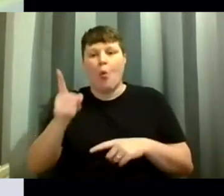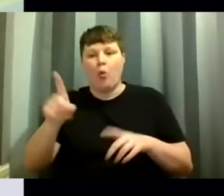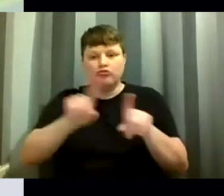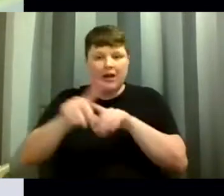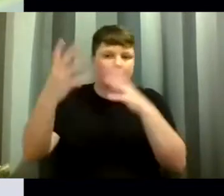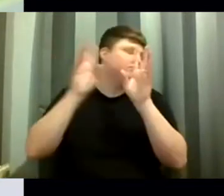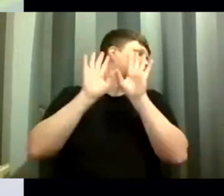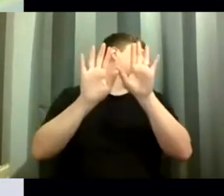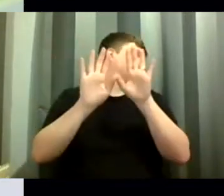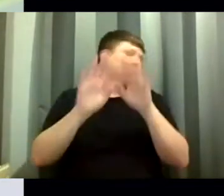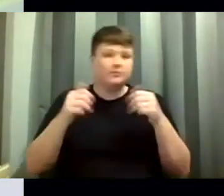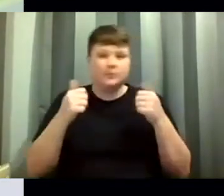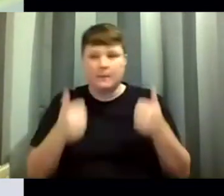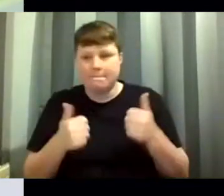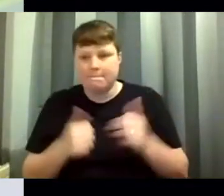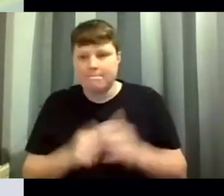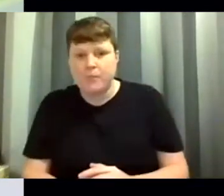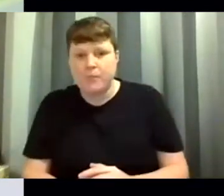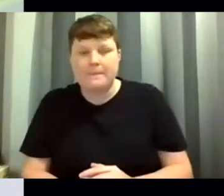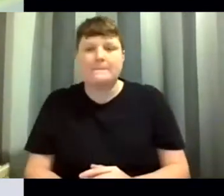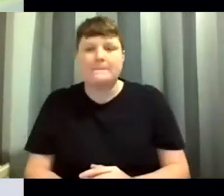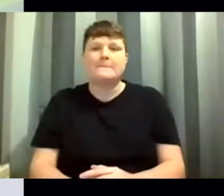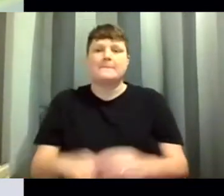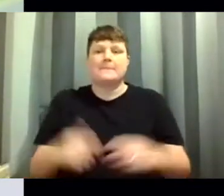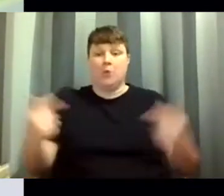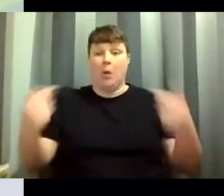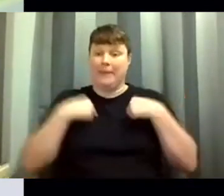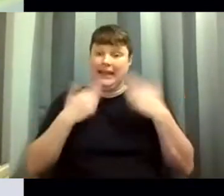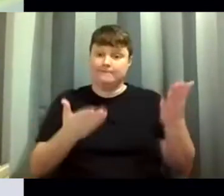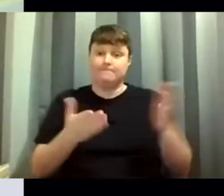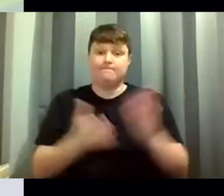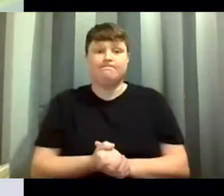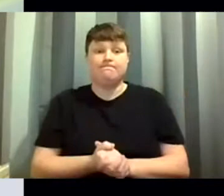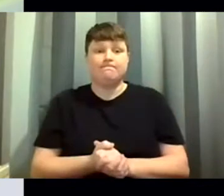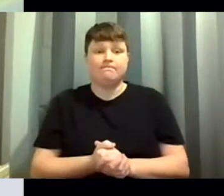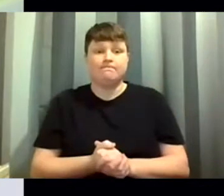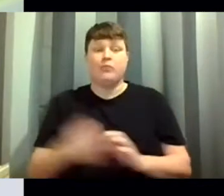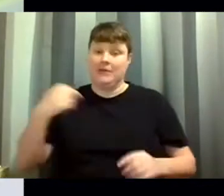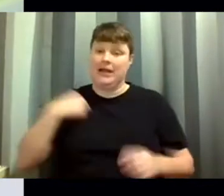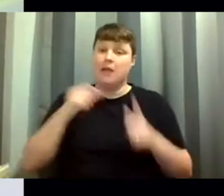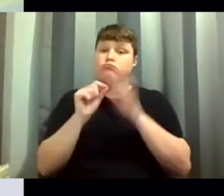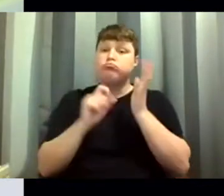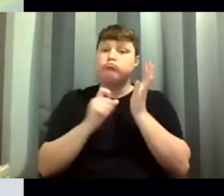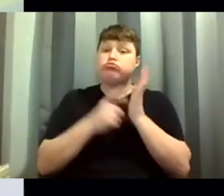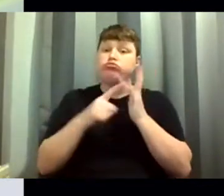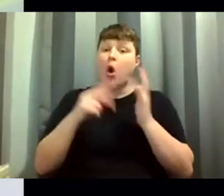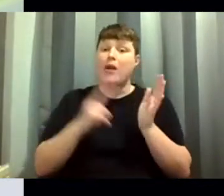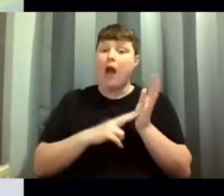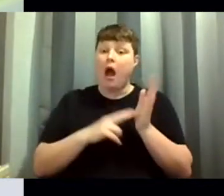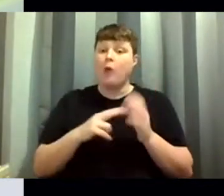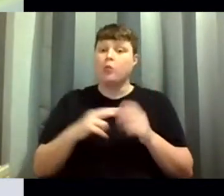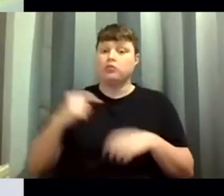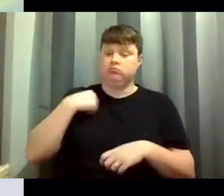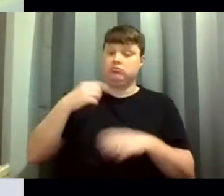So, just a little further blurb about me: my pronouns are he/him and I'm bi. I'm also one of